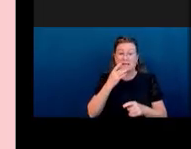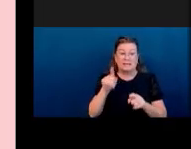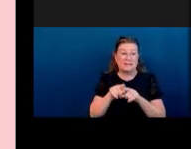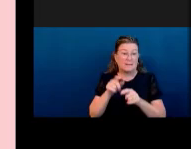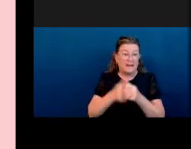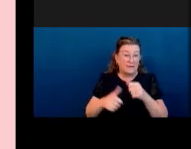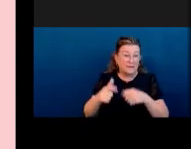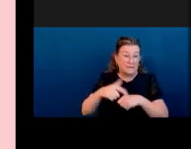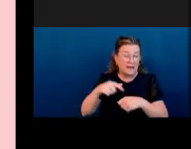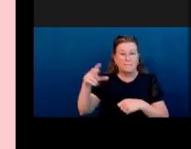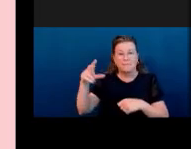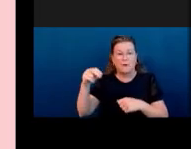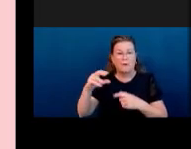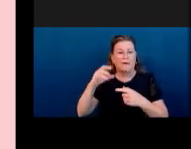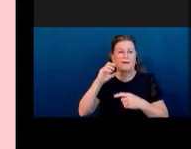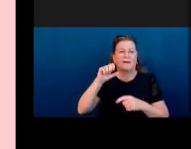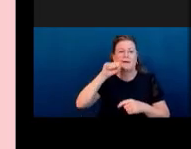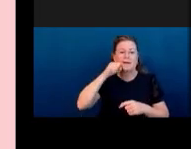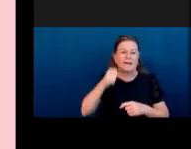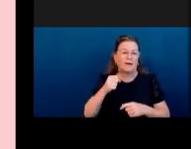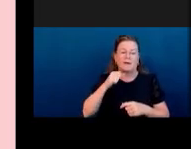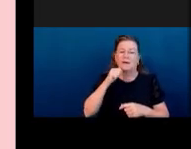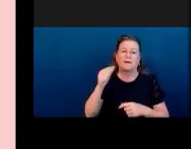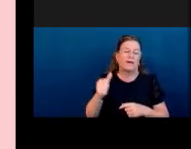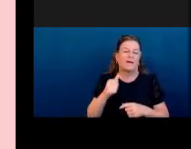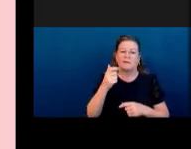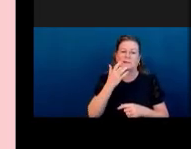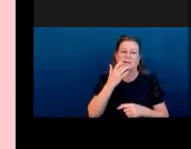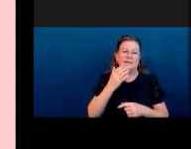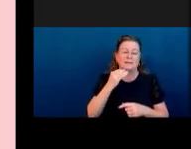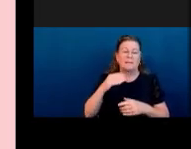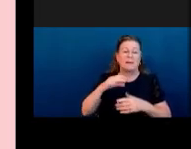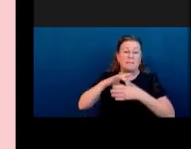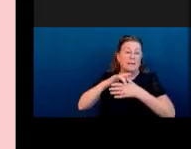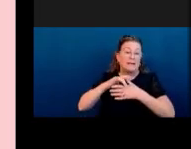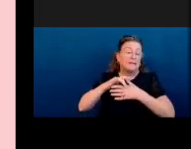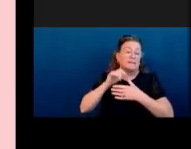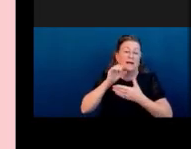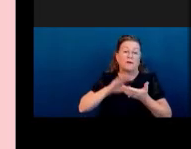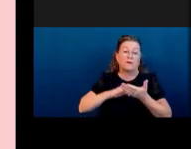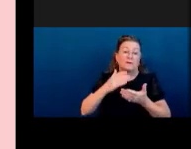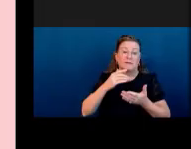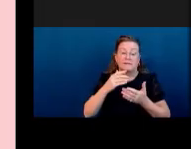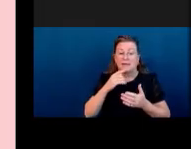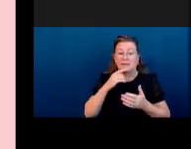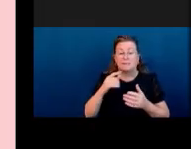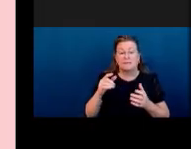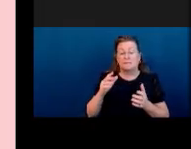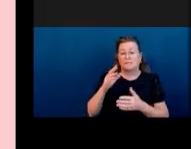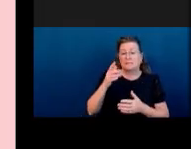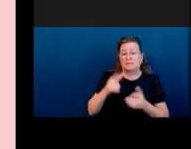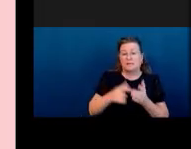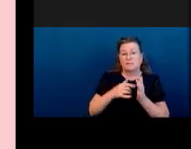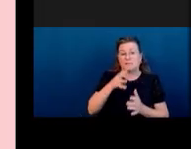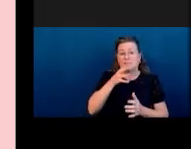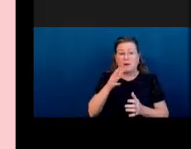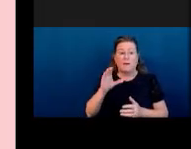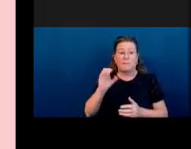always taste the same. Meat is not always cooked the same. Mom's casserole sometimes is over salted. At least my mom,